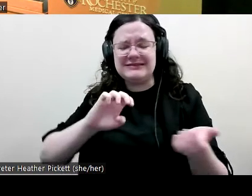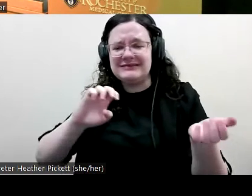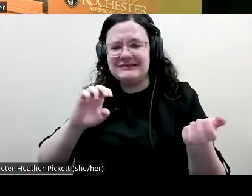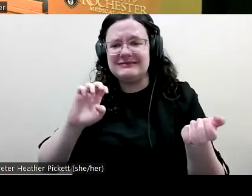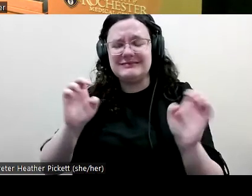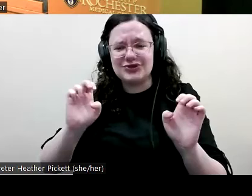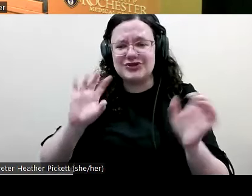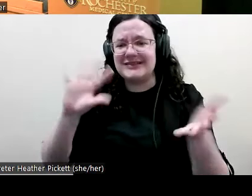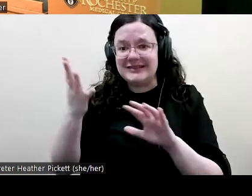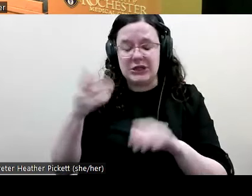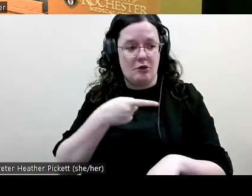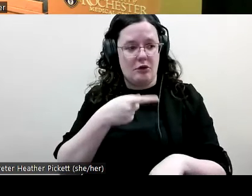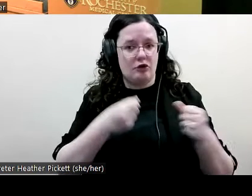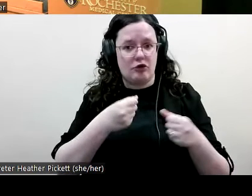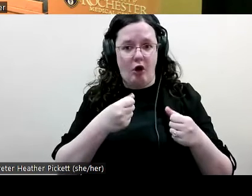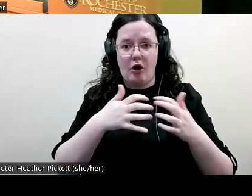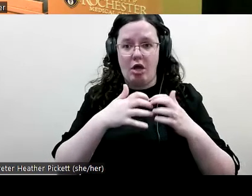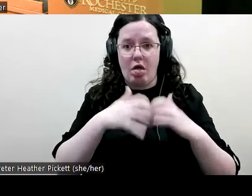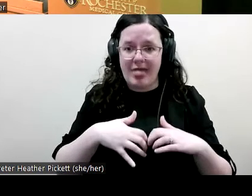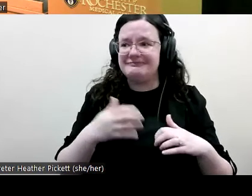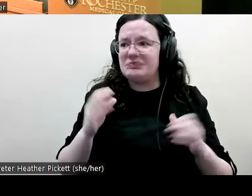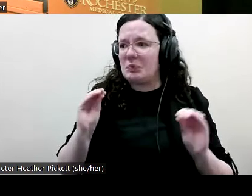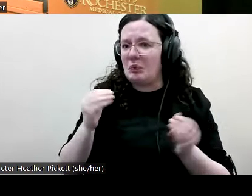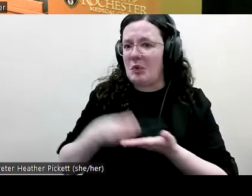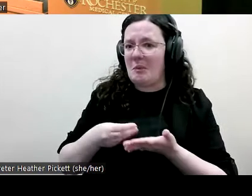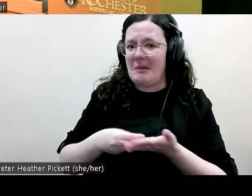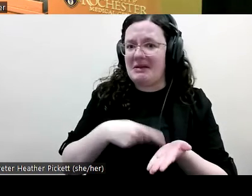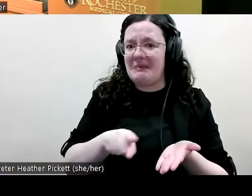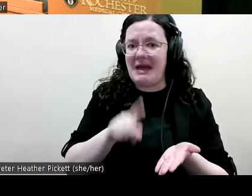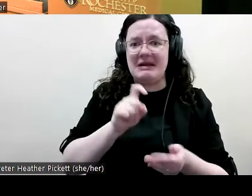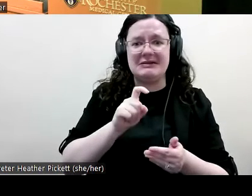have money to pay for it but they need to get to work um following surgery people show up